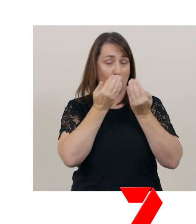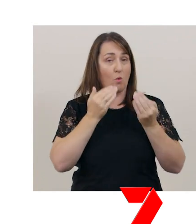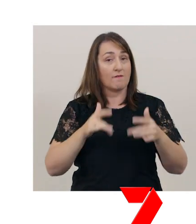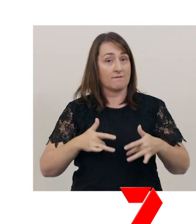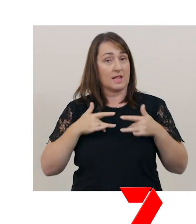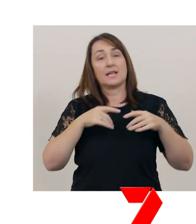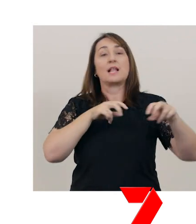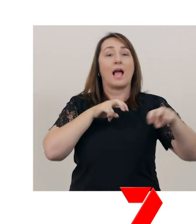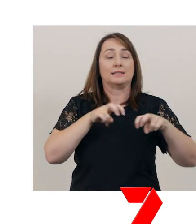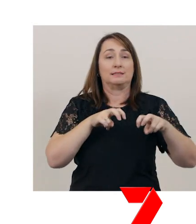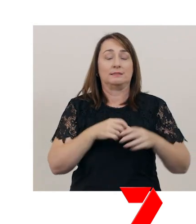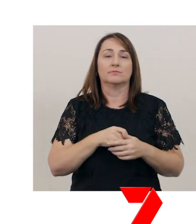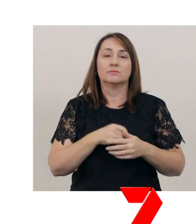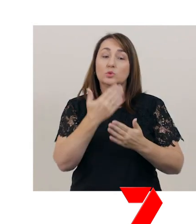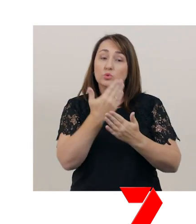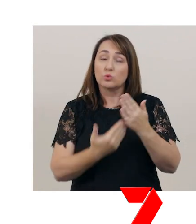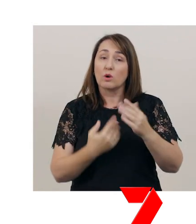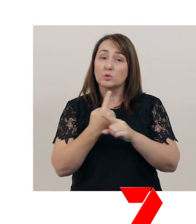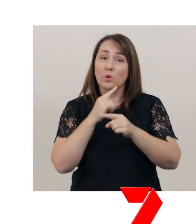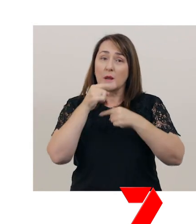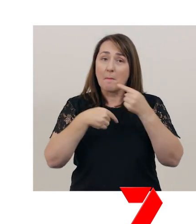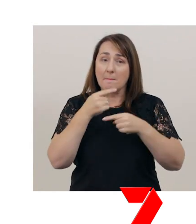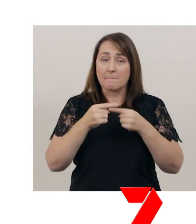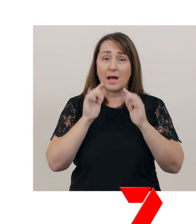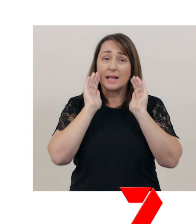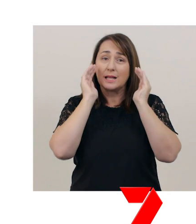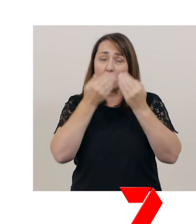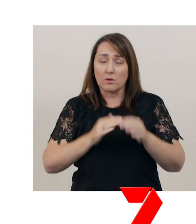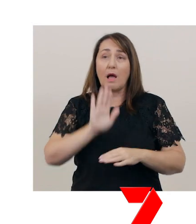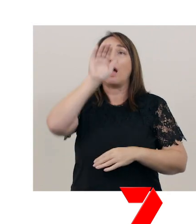the hippo from the ‘burbs’, rides a rollercoaster of emotions.